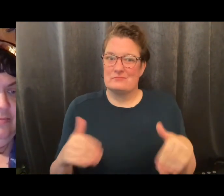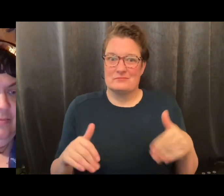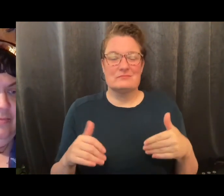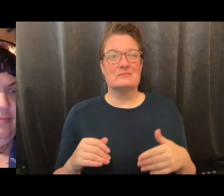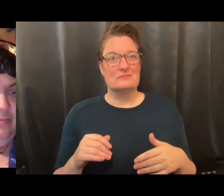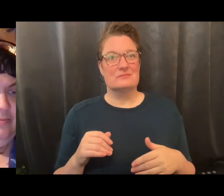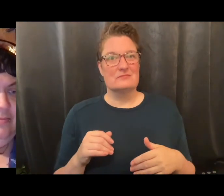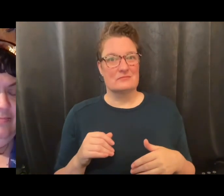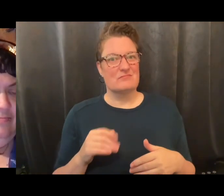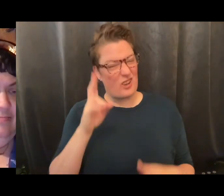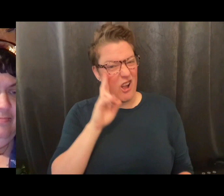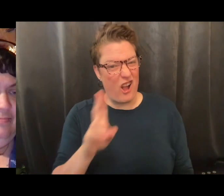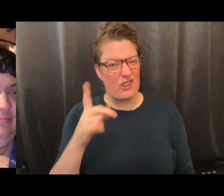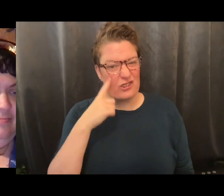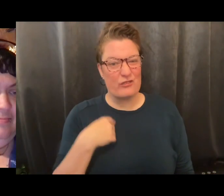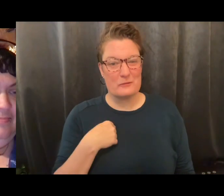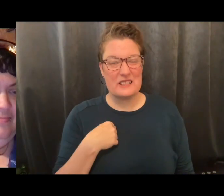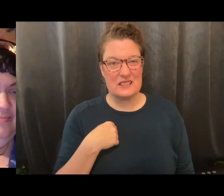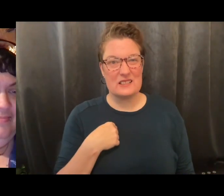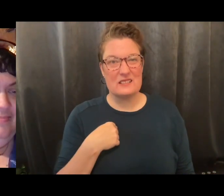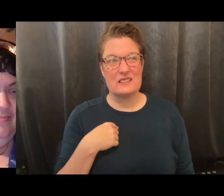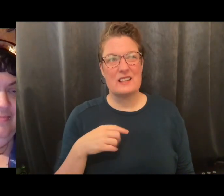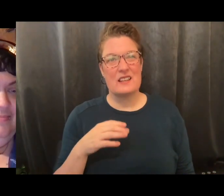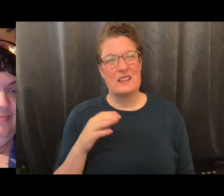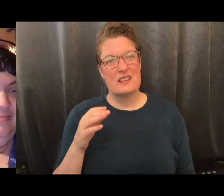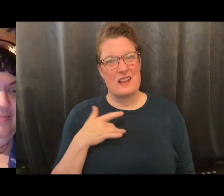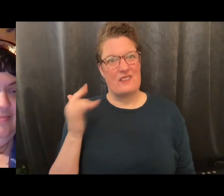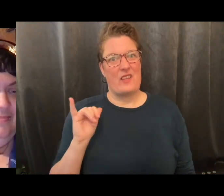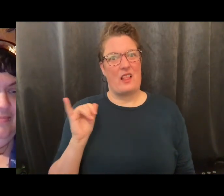And I felt like, wow, this is such an amazing opportunity